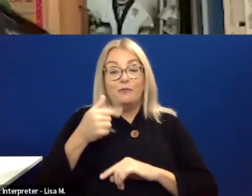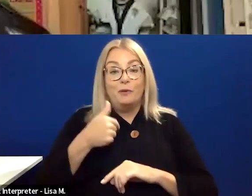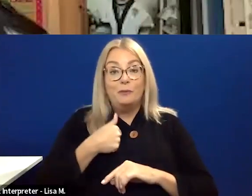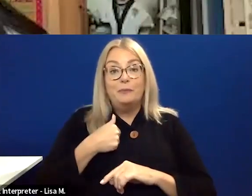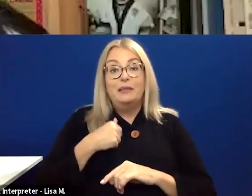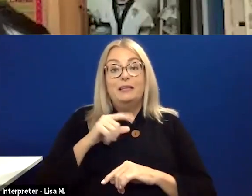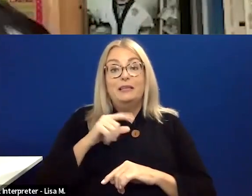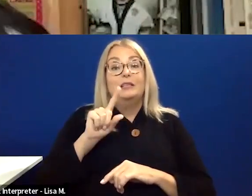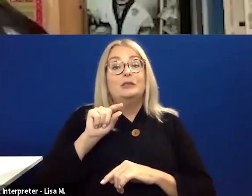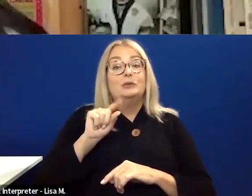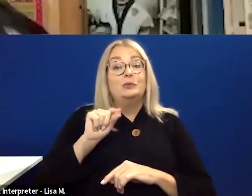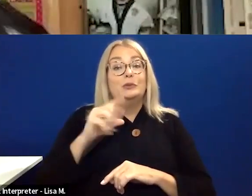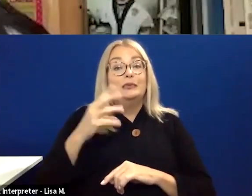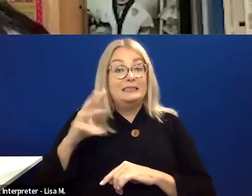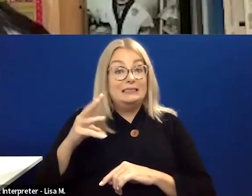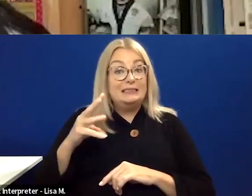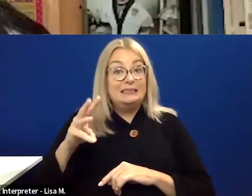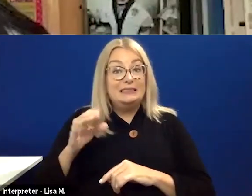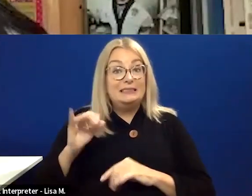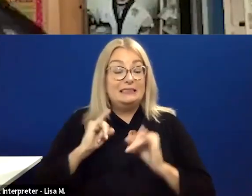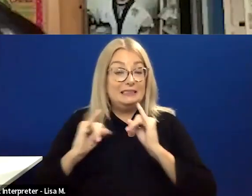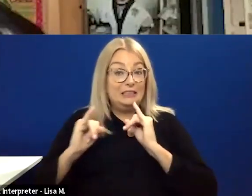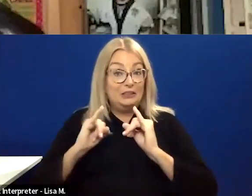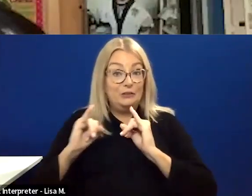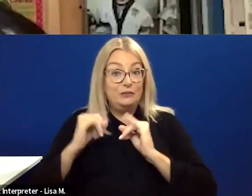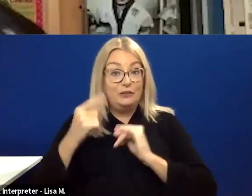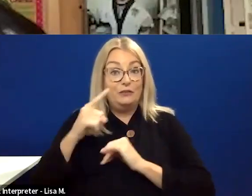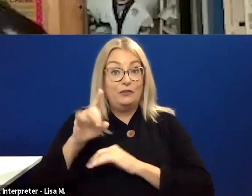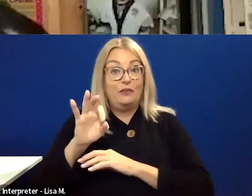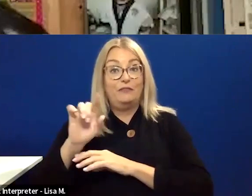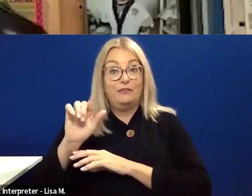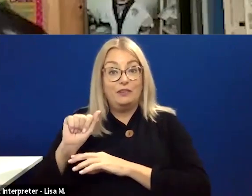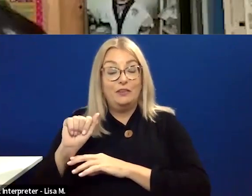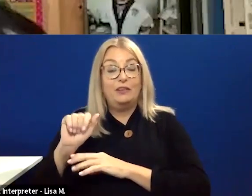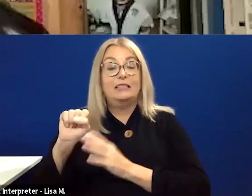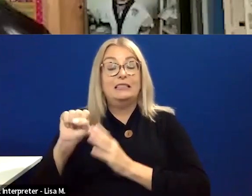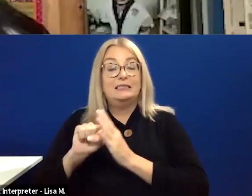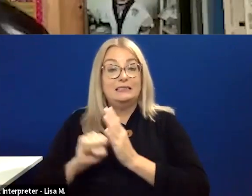he pulled me into his office and said to me before I gave my job talk he said to me you're studying